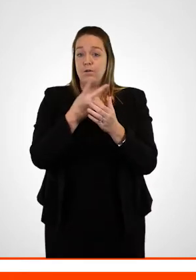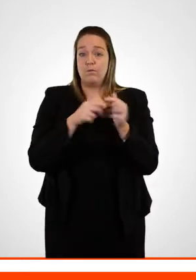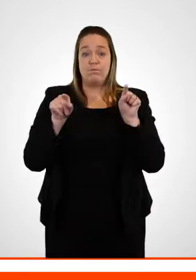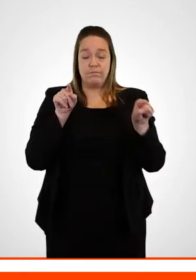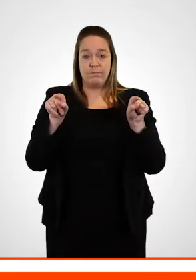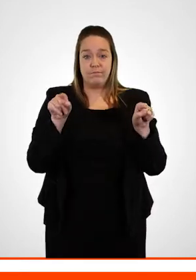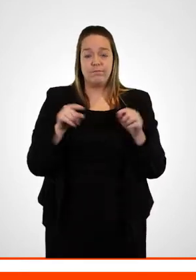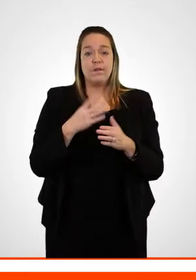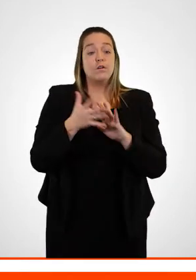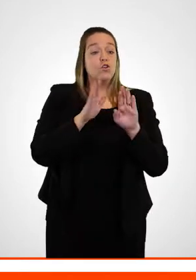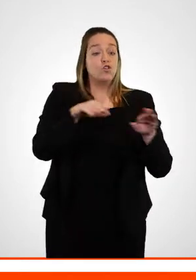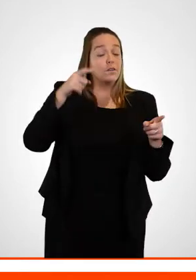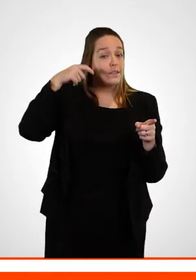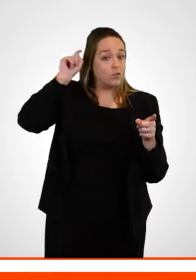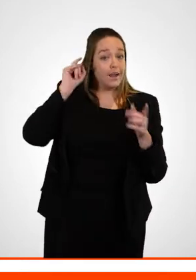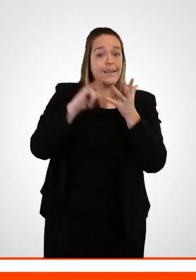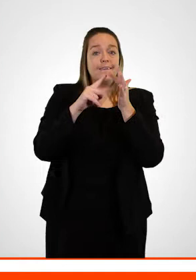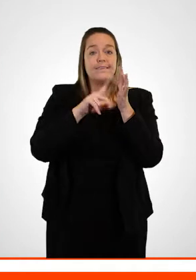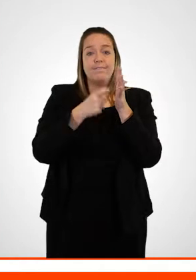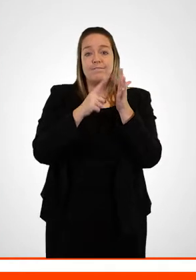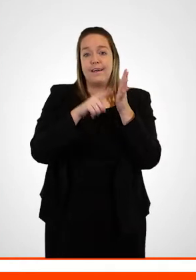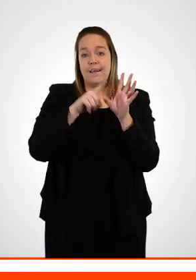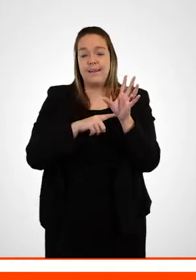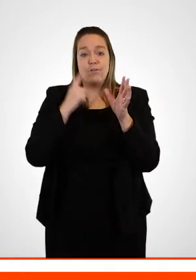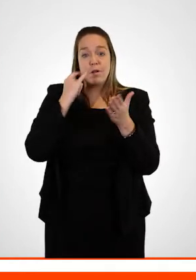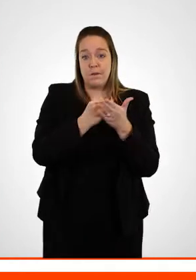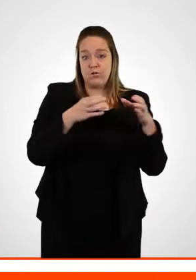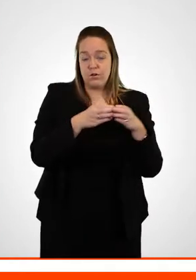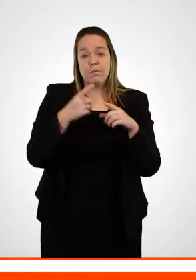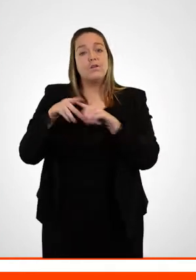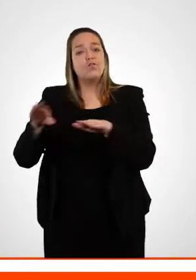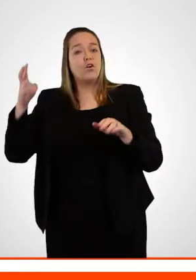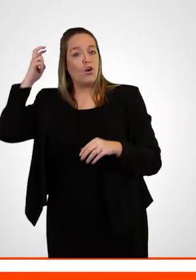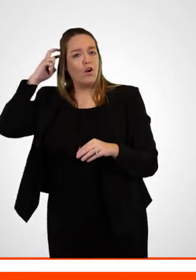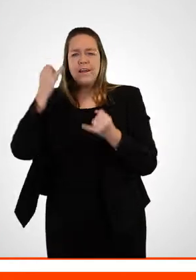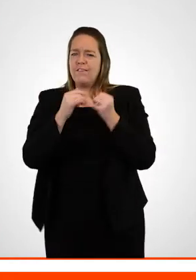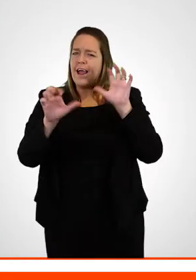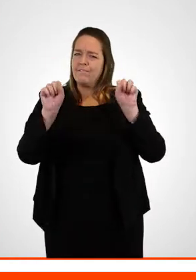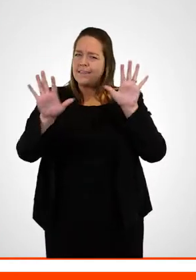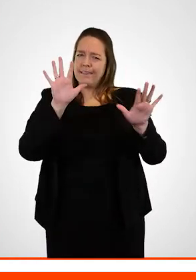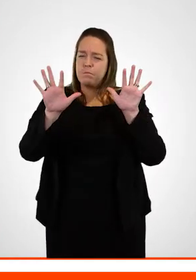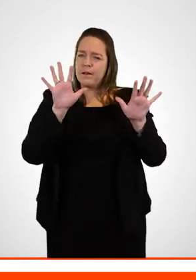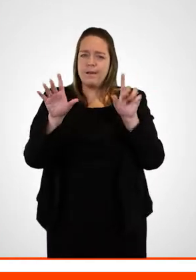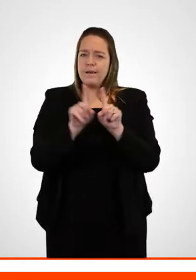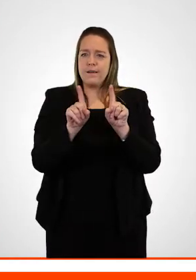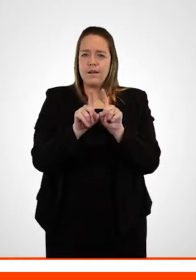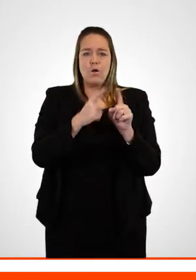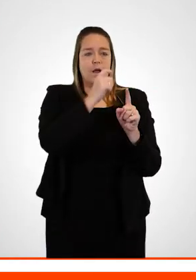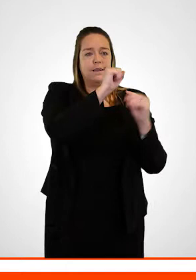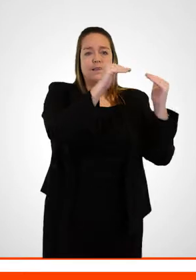if we look at the mean for the children with hearing aids, the severely hearing impaired group, and the children with cochlear implants, they're very similar. One is at a standard score of 96,